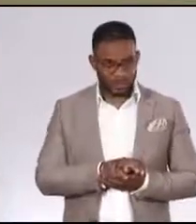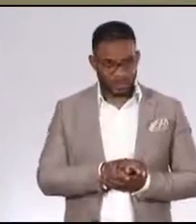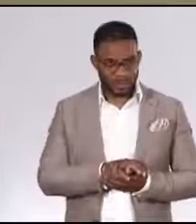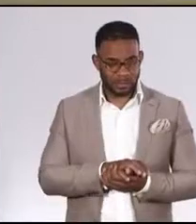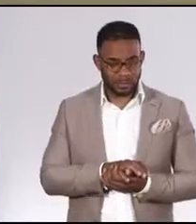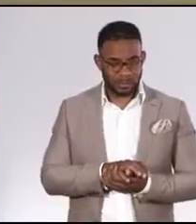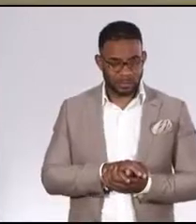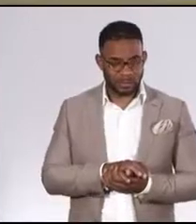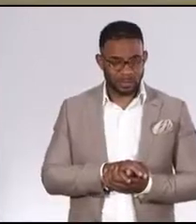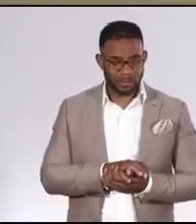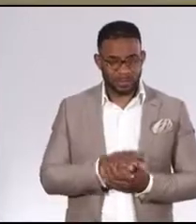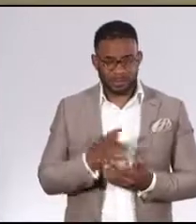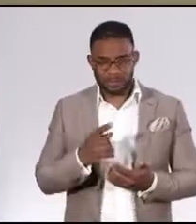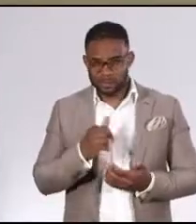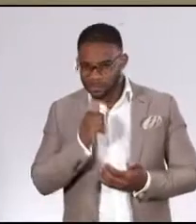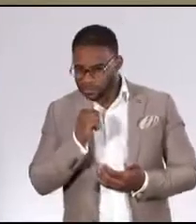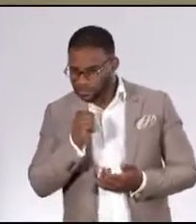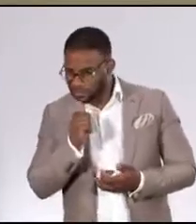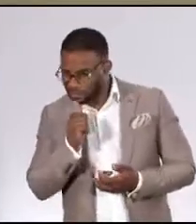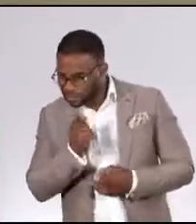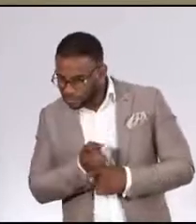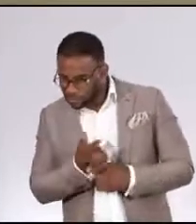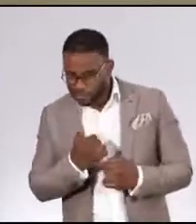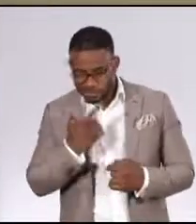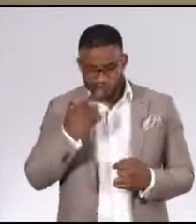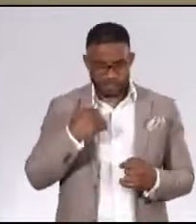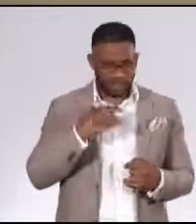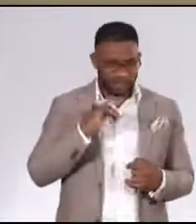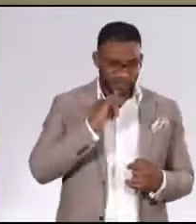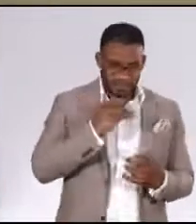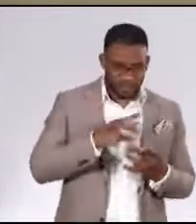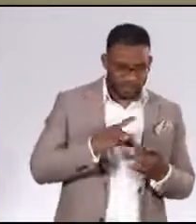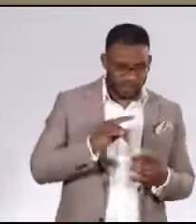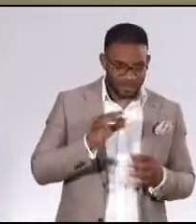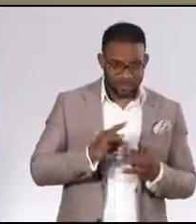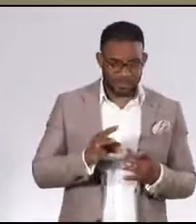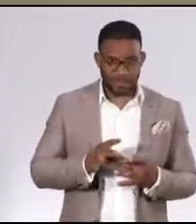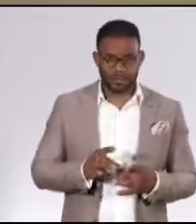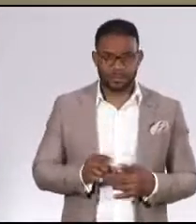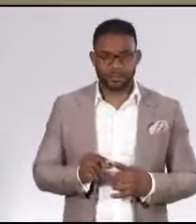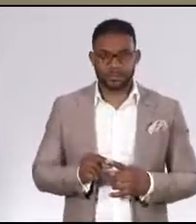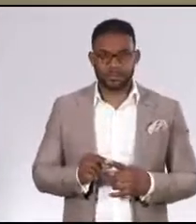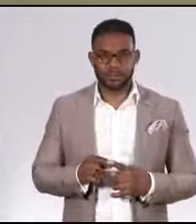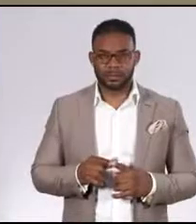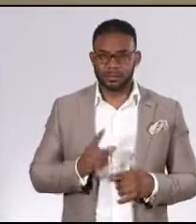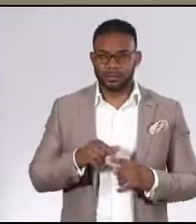Like something is not quite right with me because I miss pronouncing words, I cannot hide it on the phone.